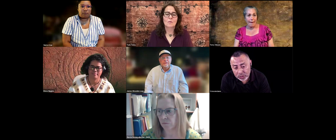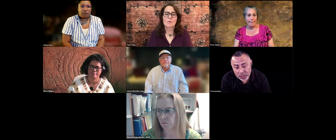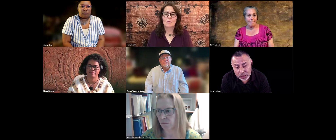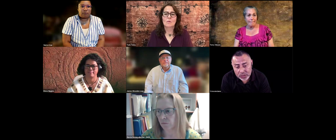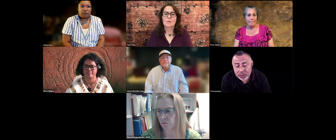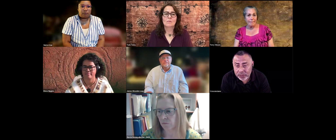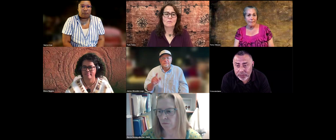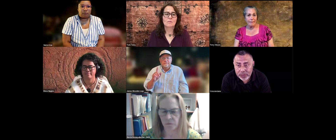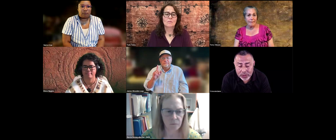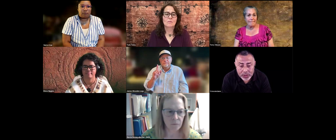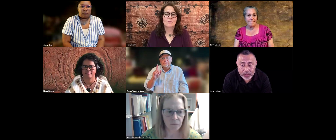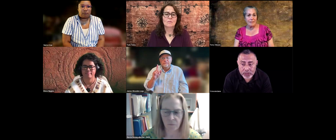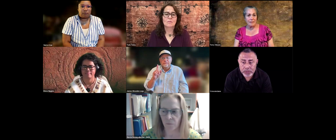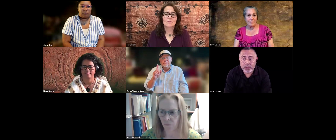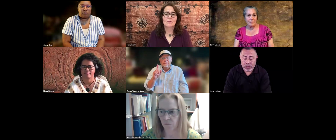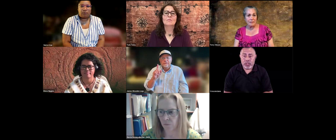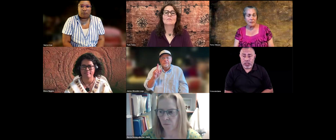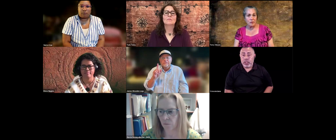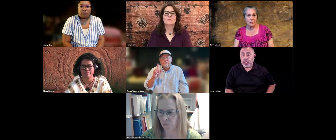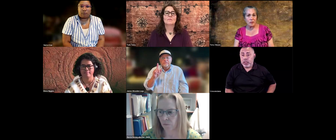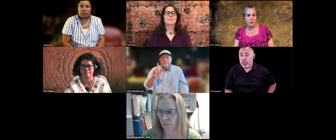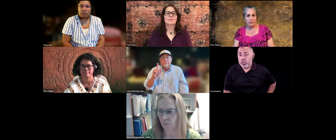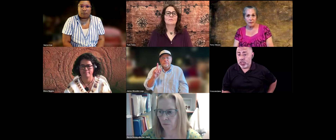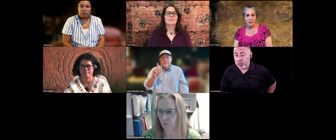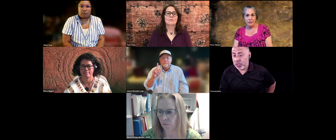And everyone in our communities.